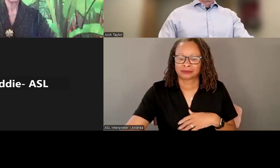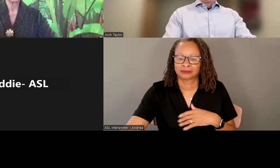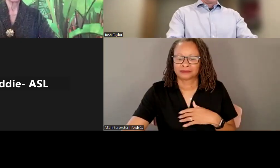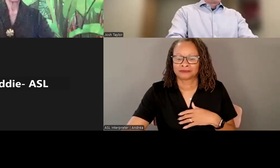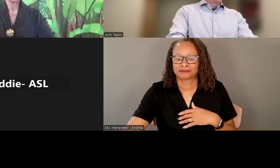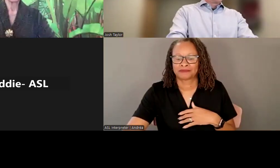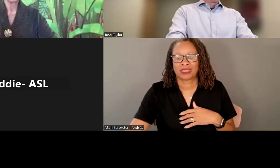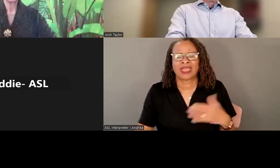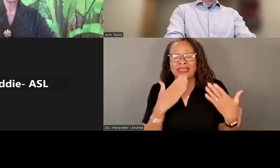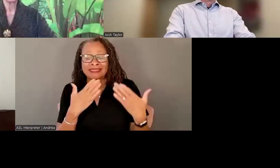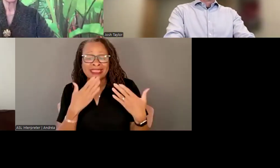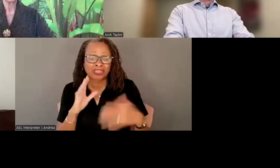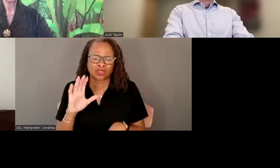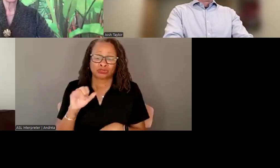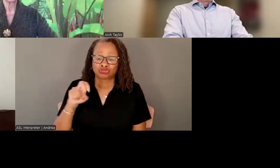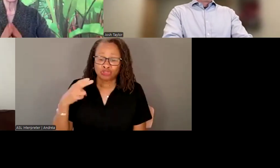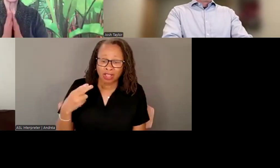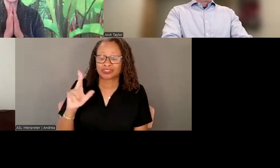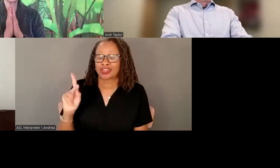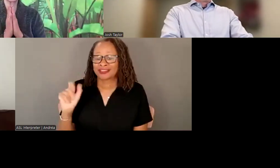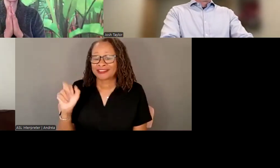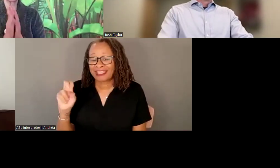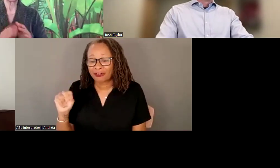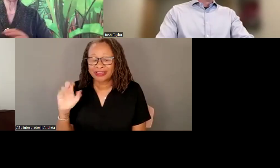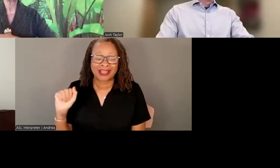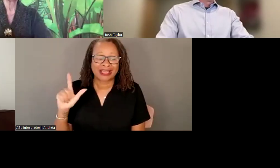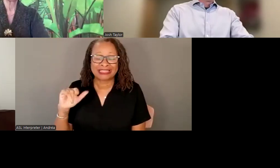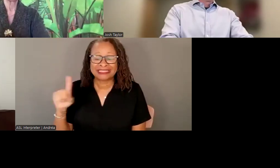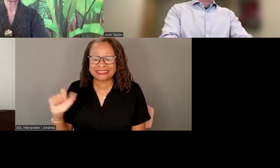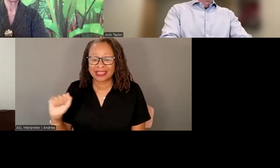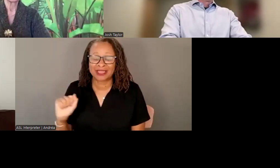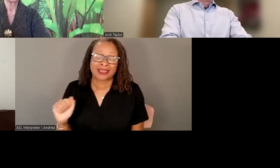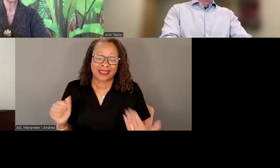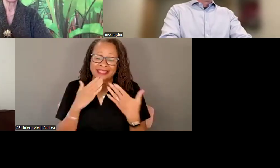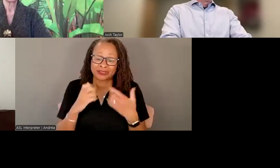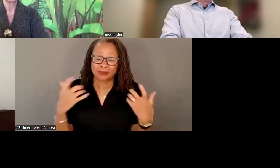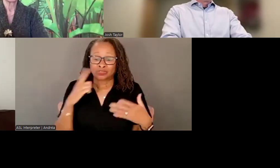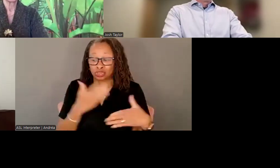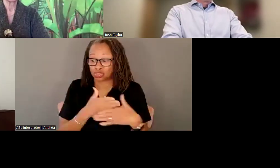Josh, Karen, Aliza, thank you so much. Let me really quick share my screen so you can see what else is coming up